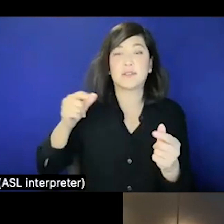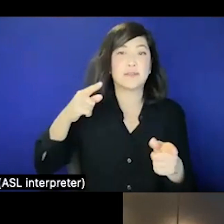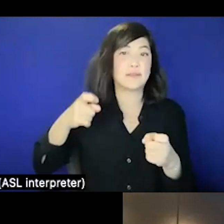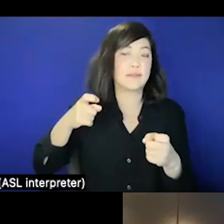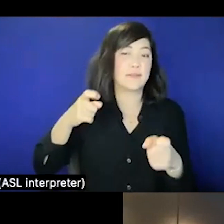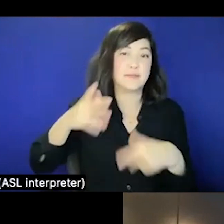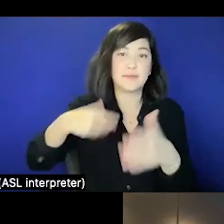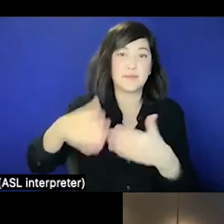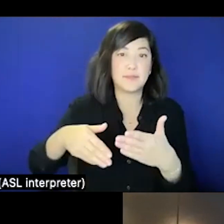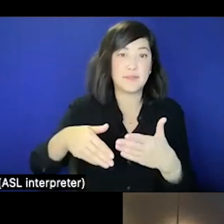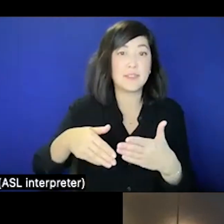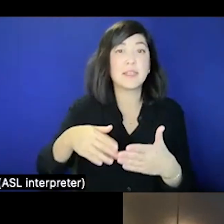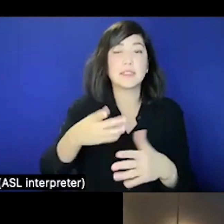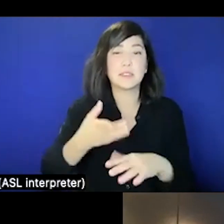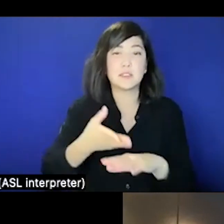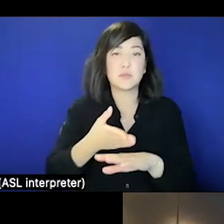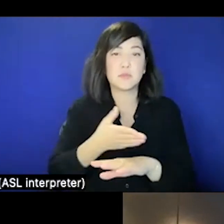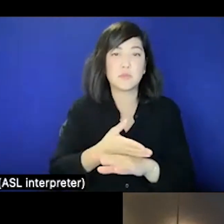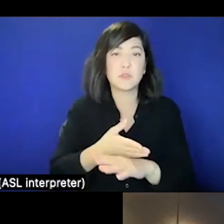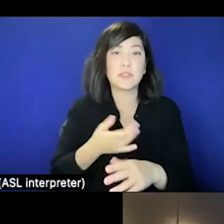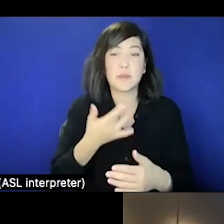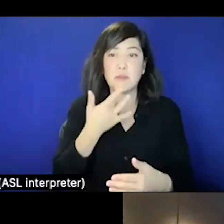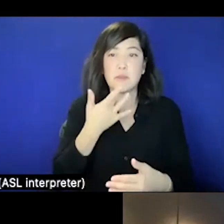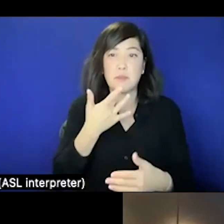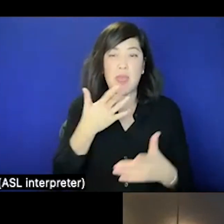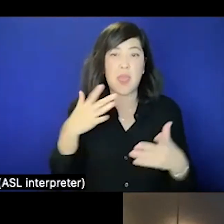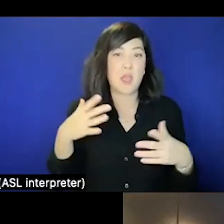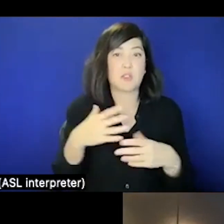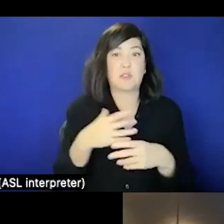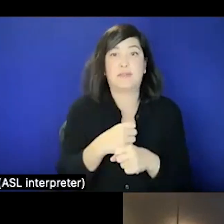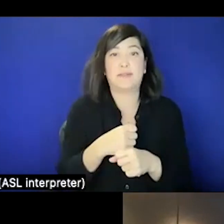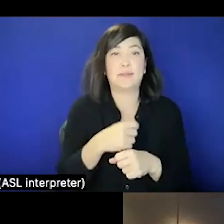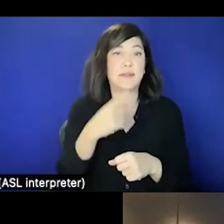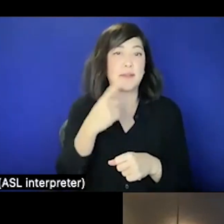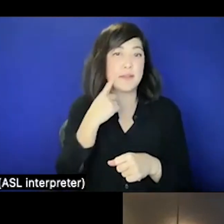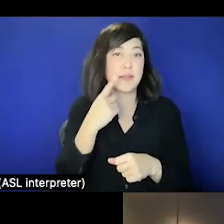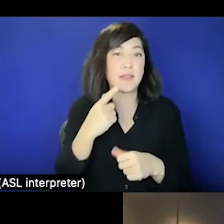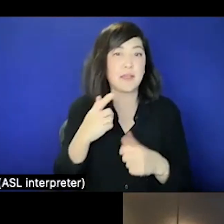improvements tend to favour consolidation. Think of the limited players in traditional distribution